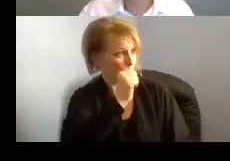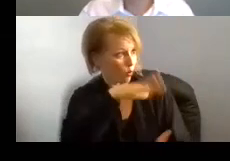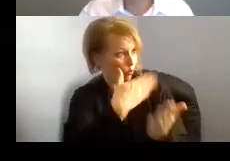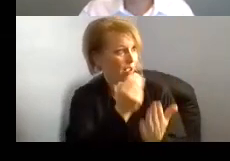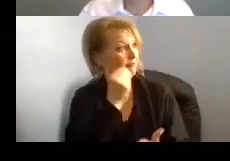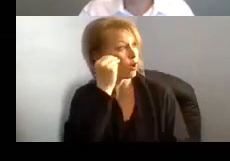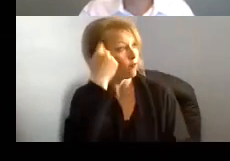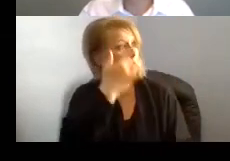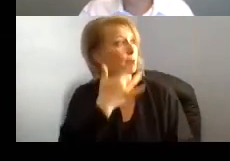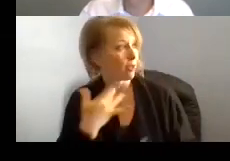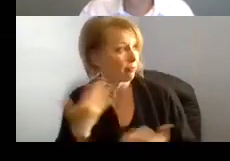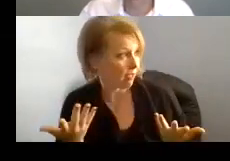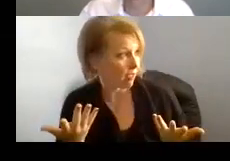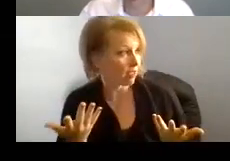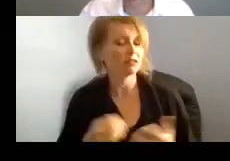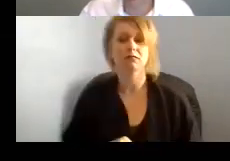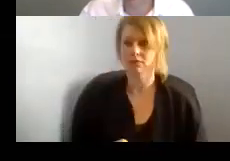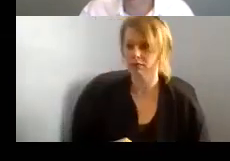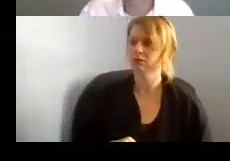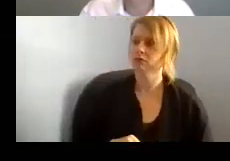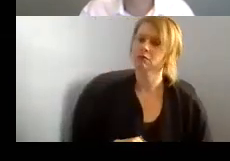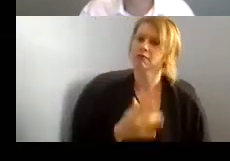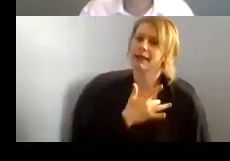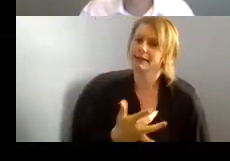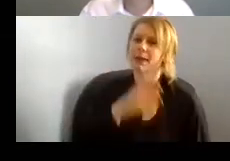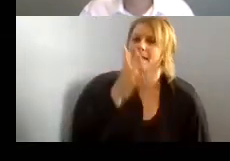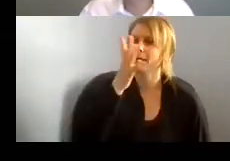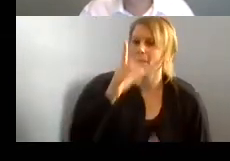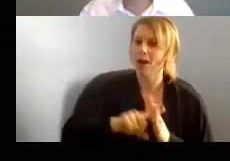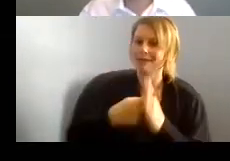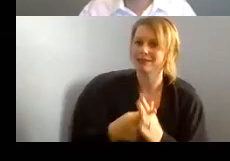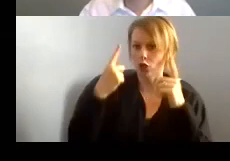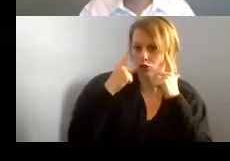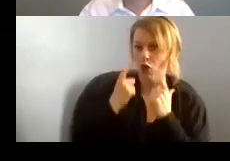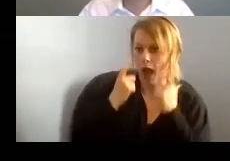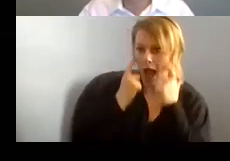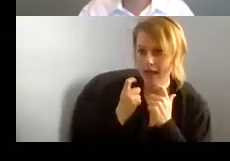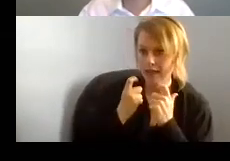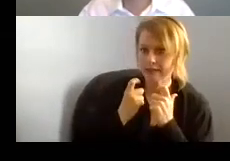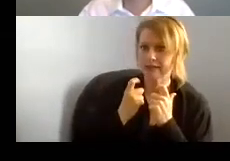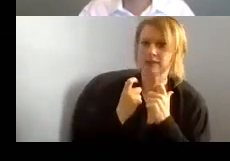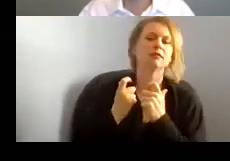And usually what happens is, the mother then starts crying. And the child doesn’t think that, you know, they’ve asked an evocative